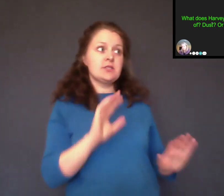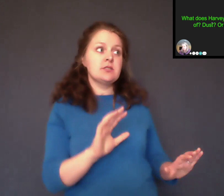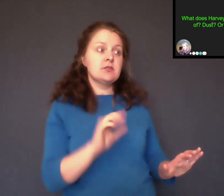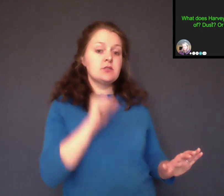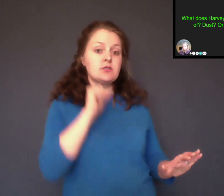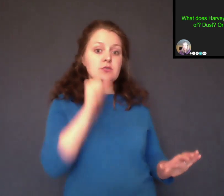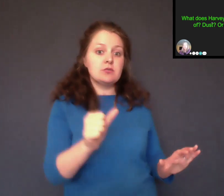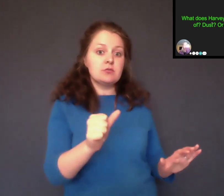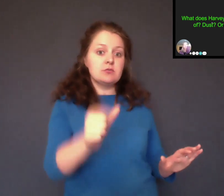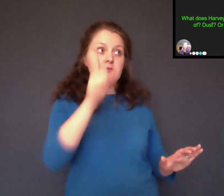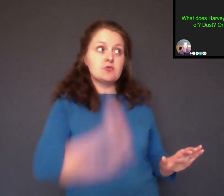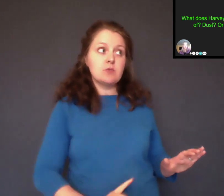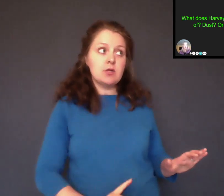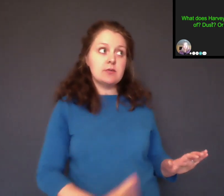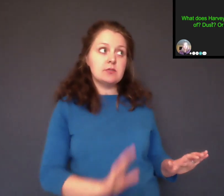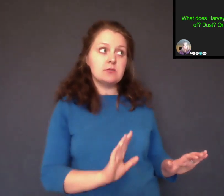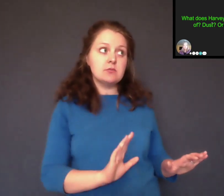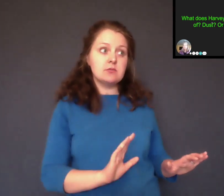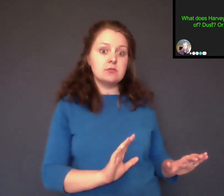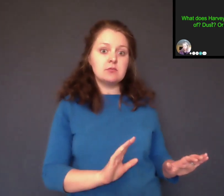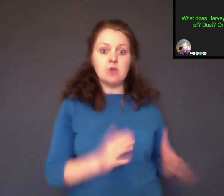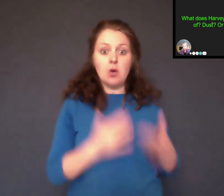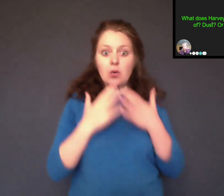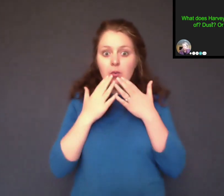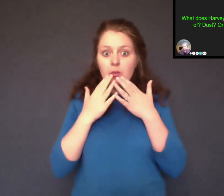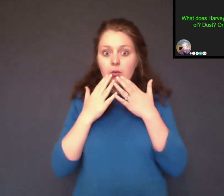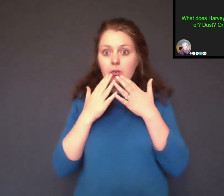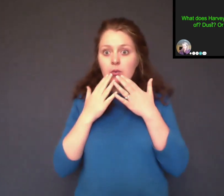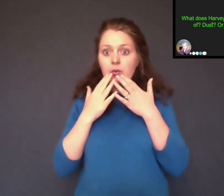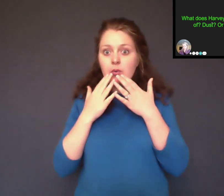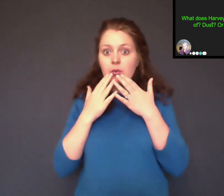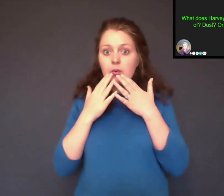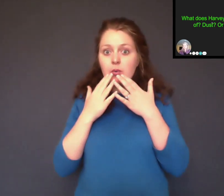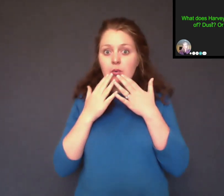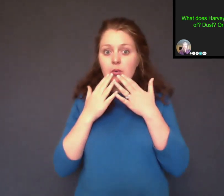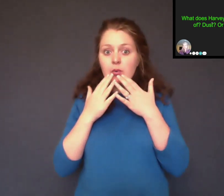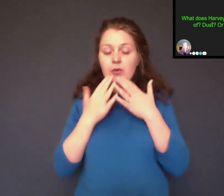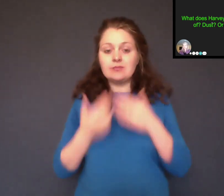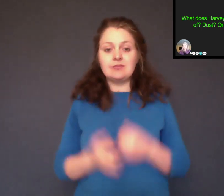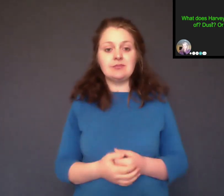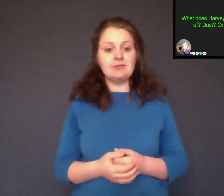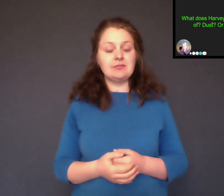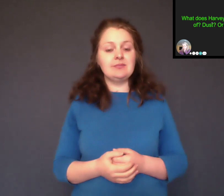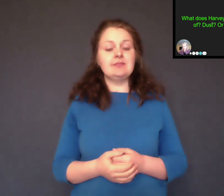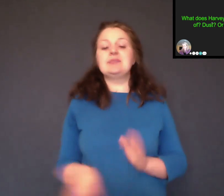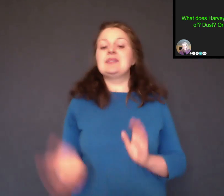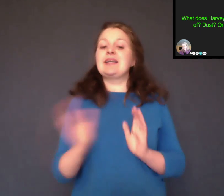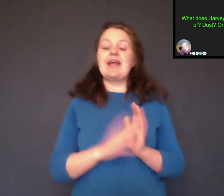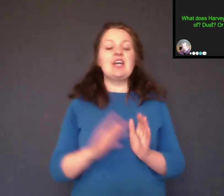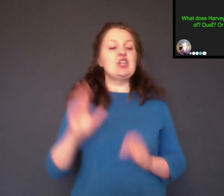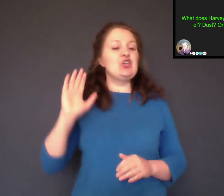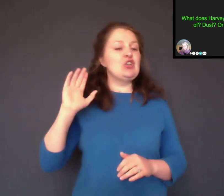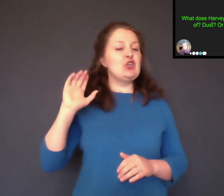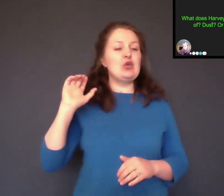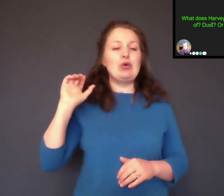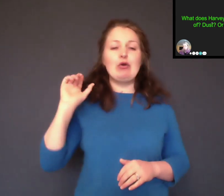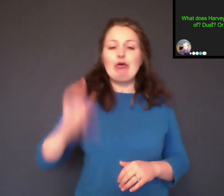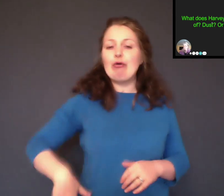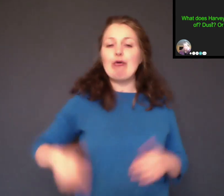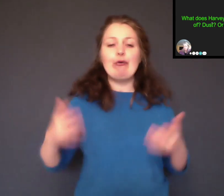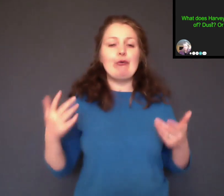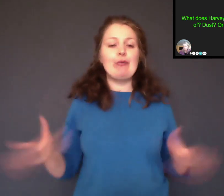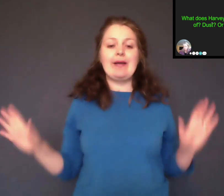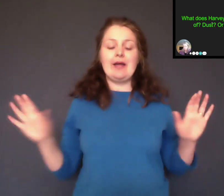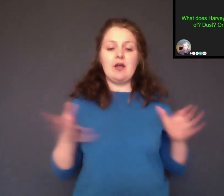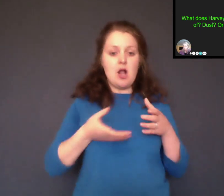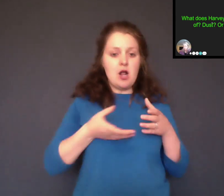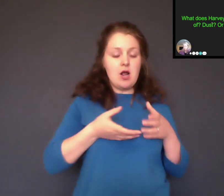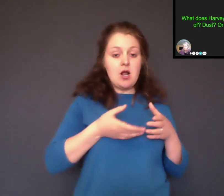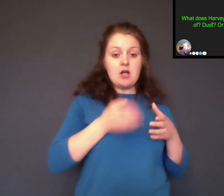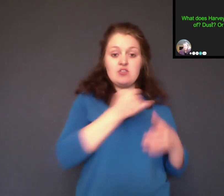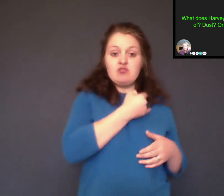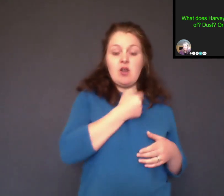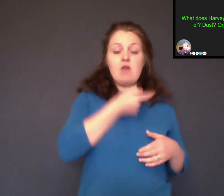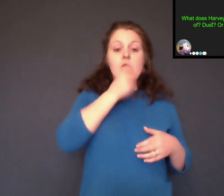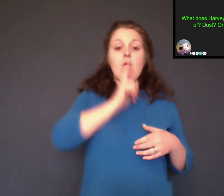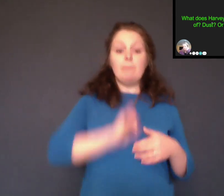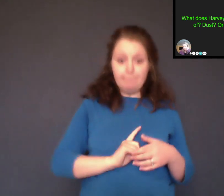richter said don't swallow it uh-oh again too late the food went down in one gulp an instant later